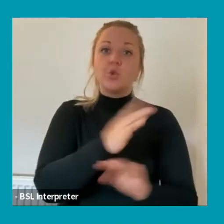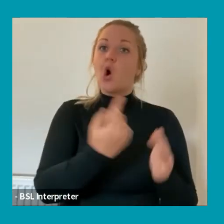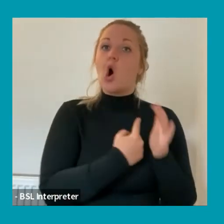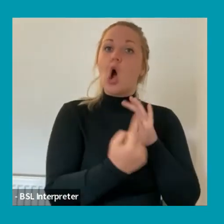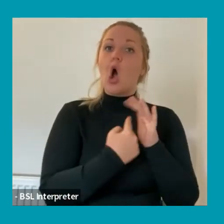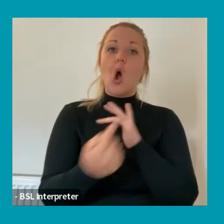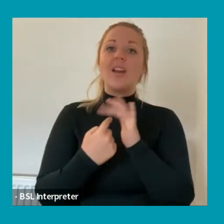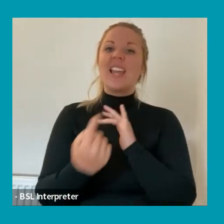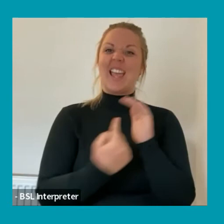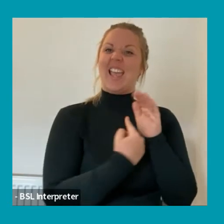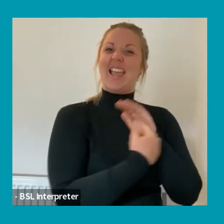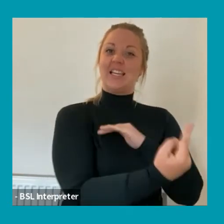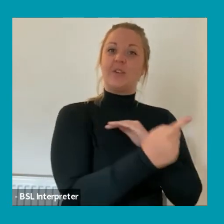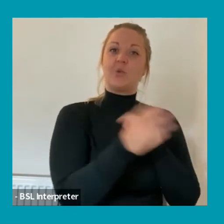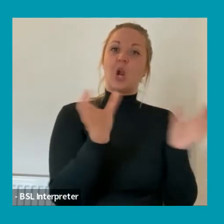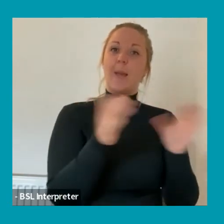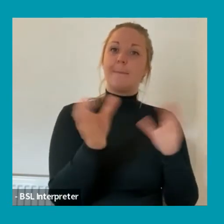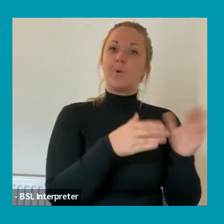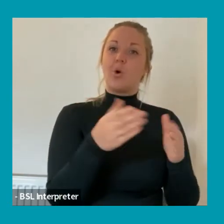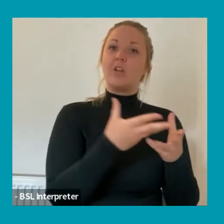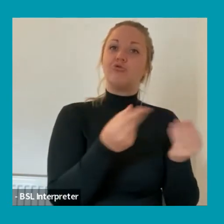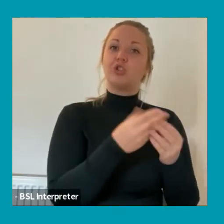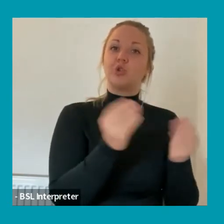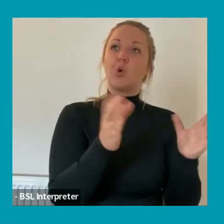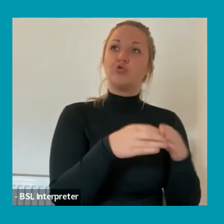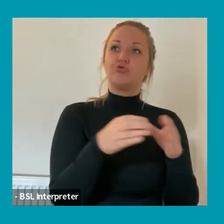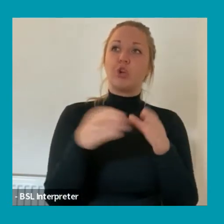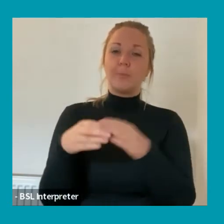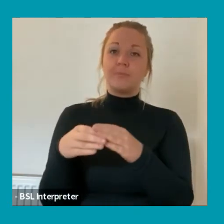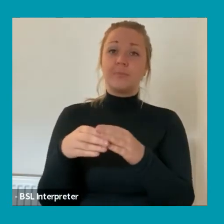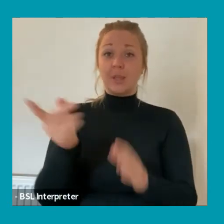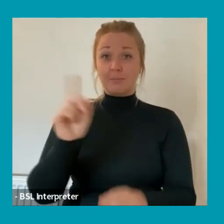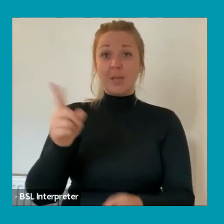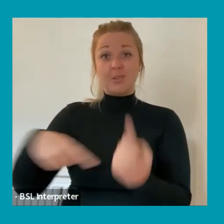Because you know people want to get involved often, but just don't know how to.